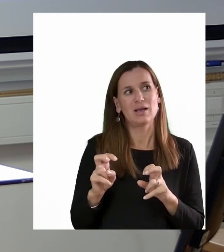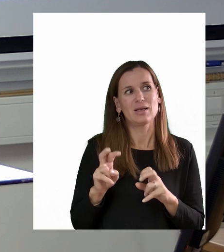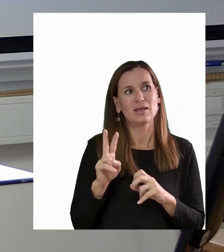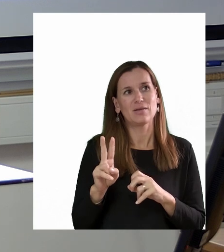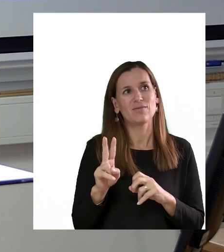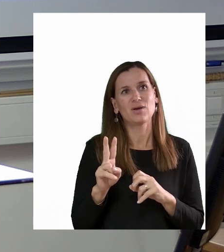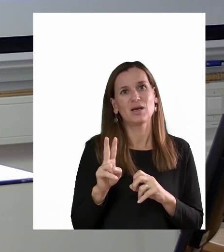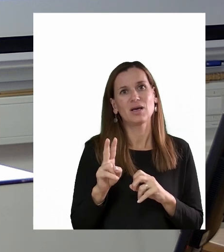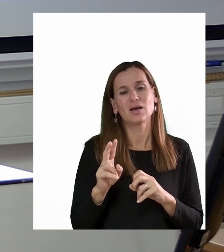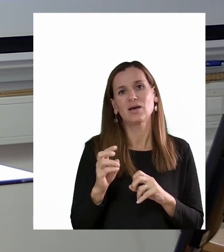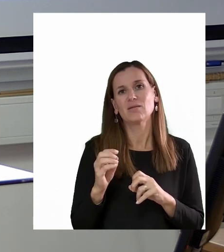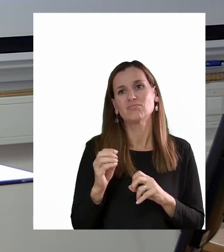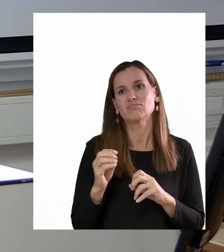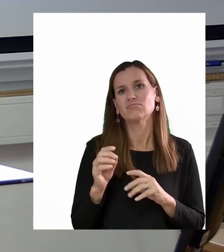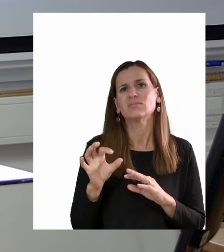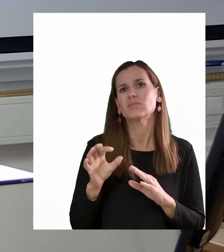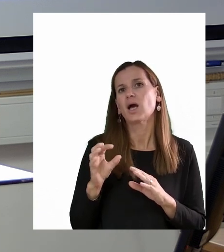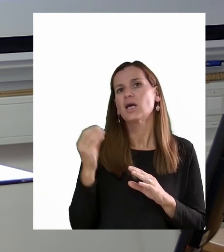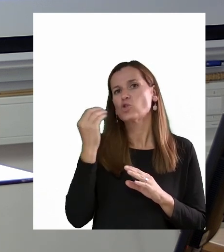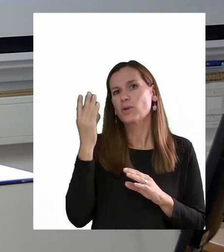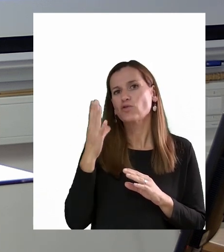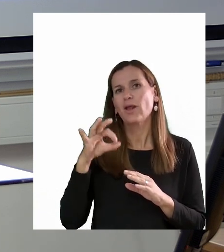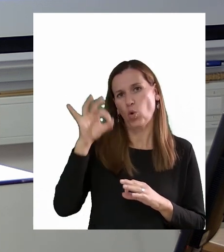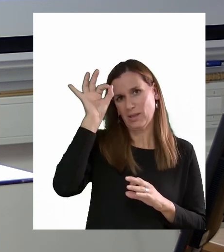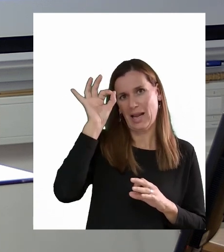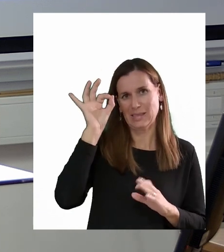learning environment for adults. So we try to really climb